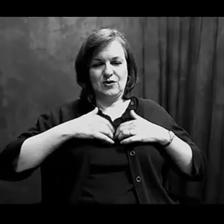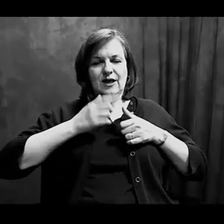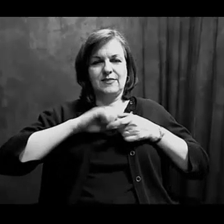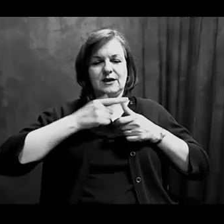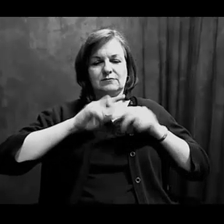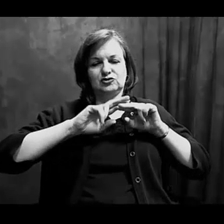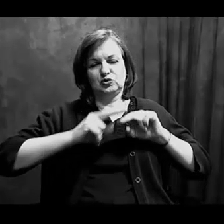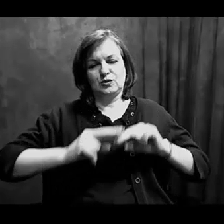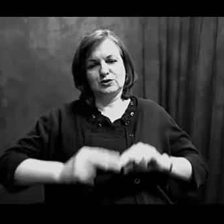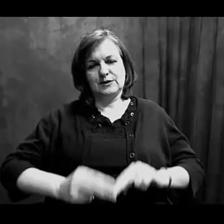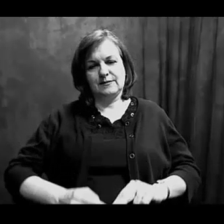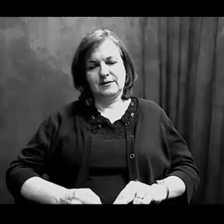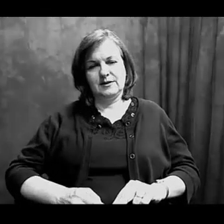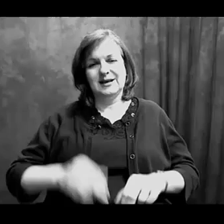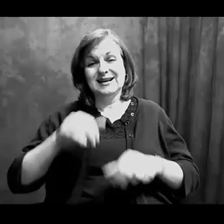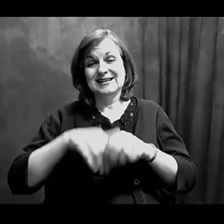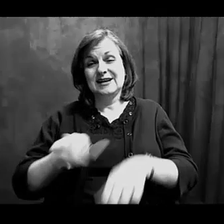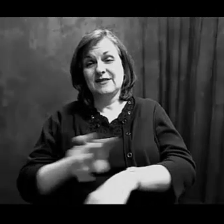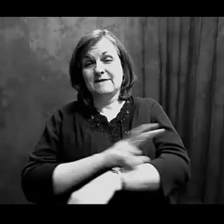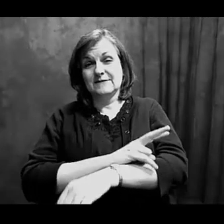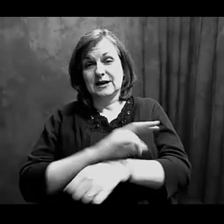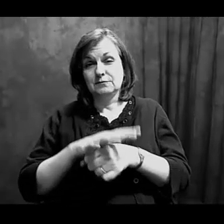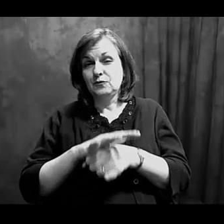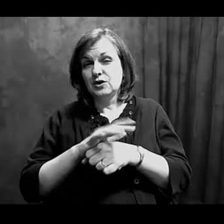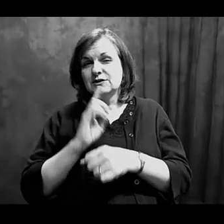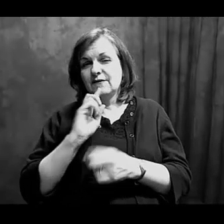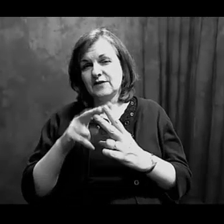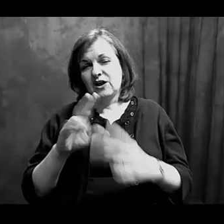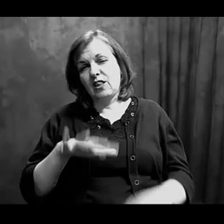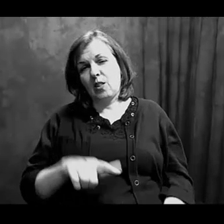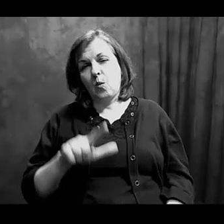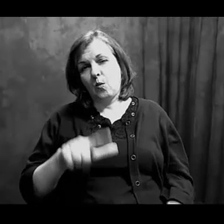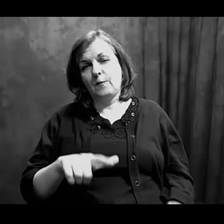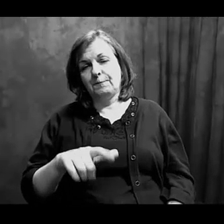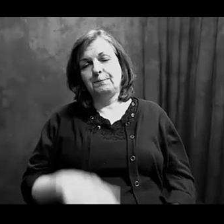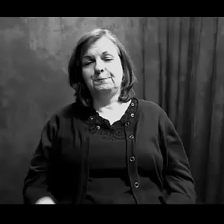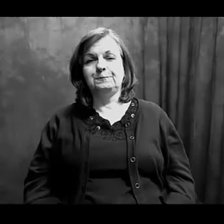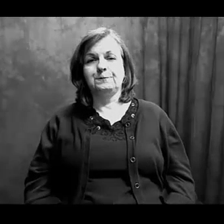in the veins is actually fairly low